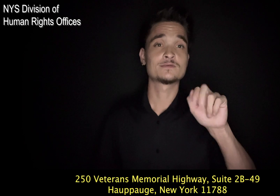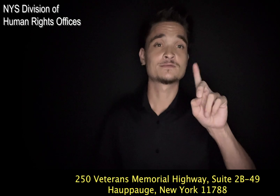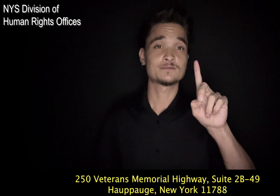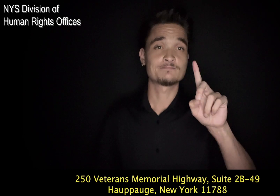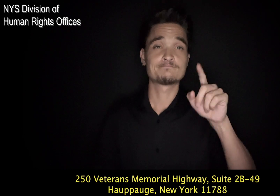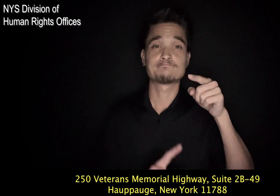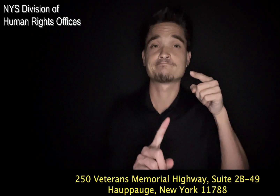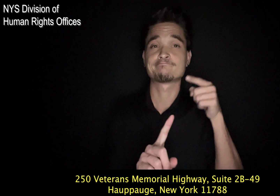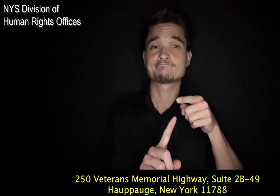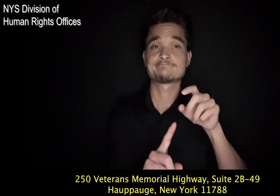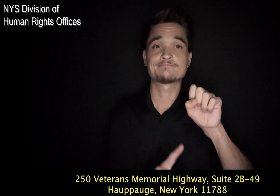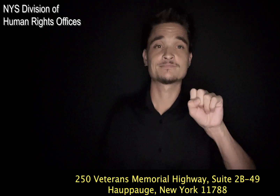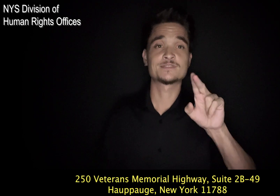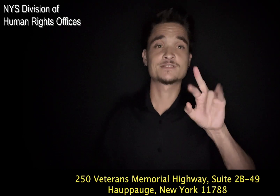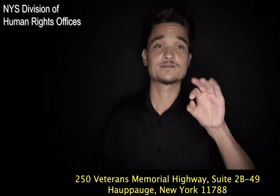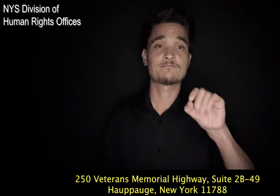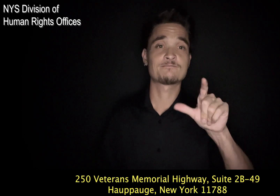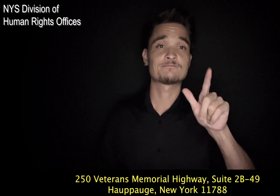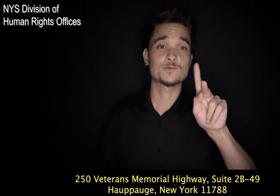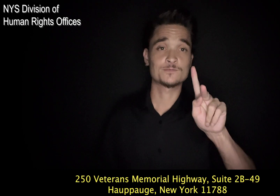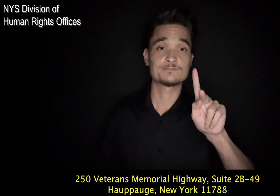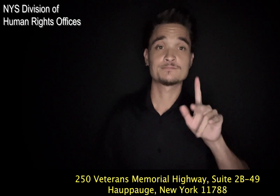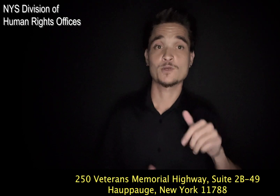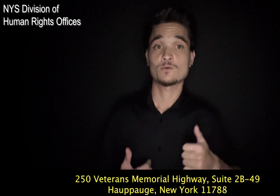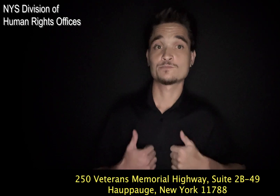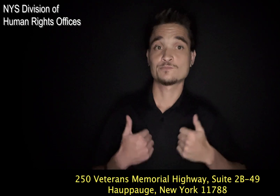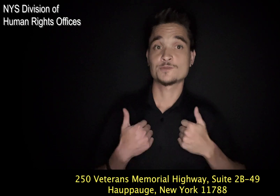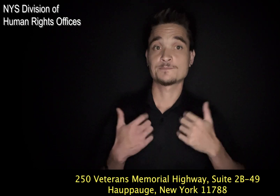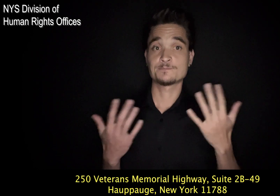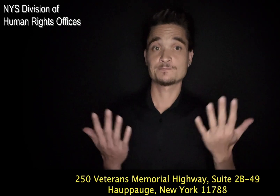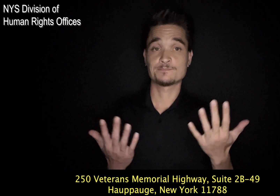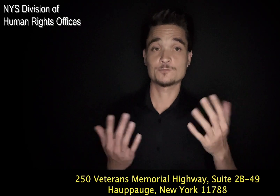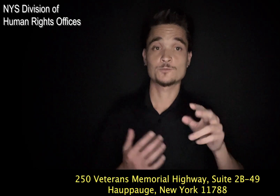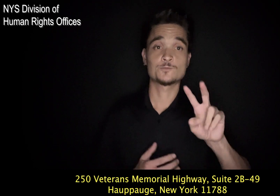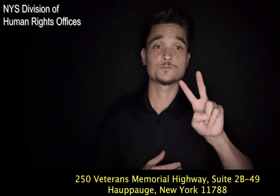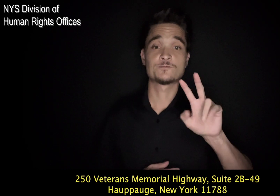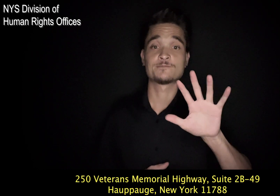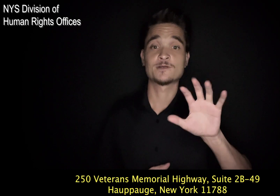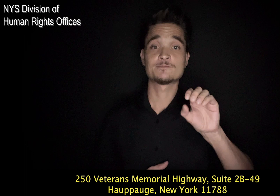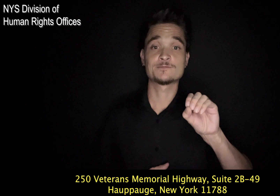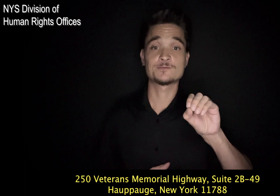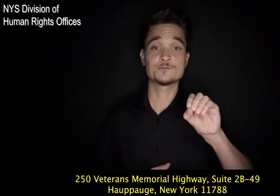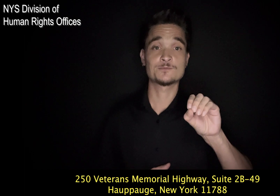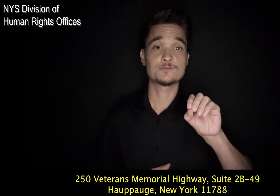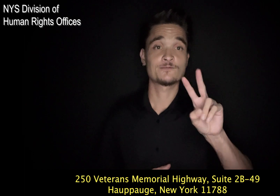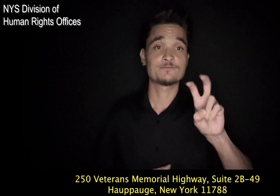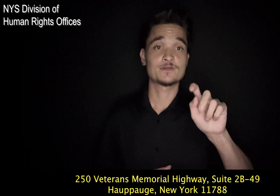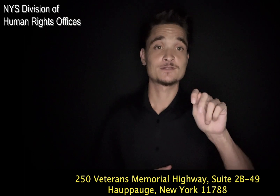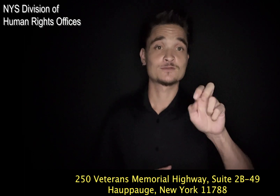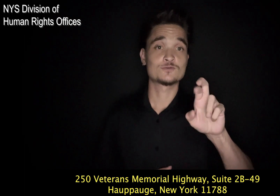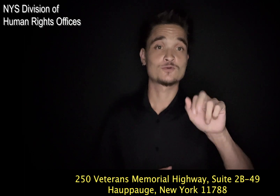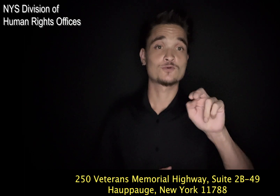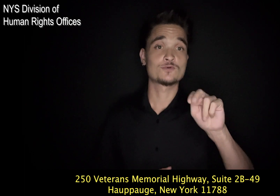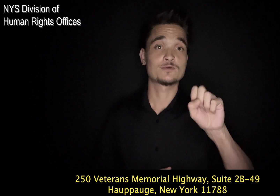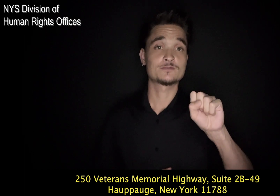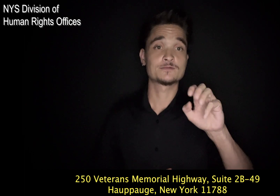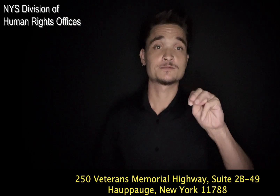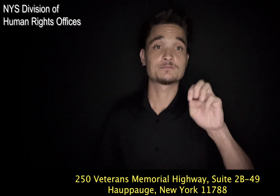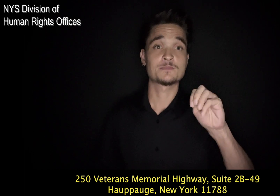250 Veterans Memorial Highway, Suite 2B-49 Hauppauge, New York 11788